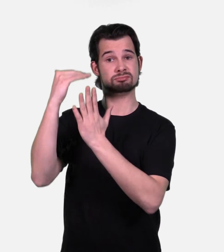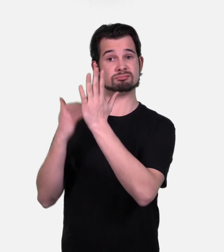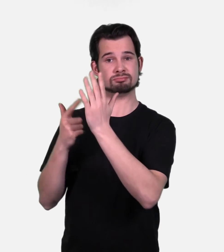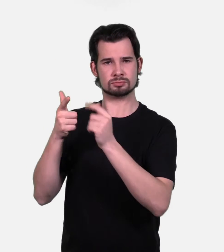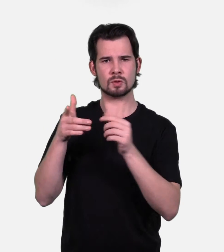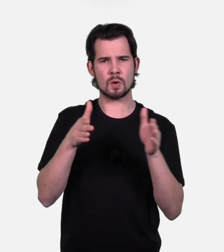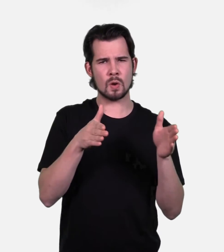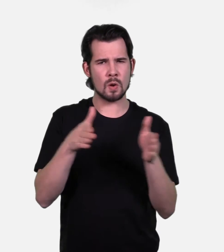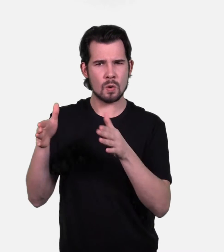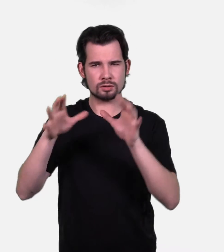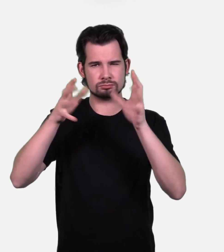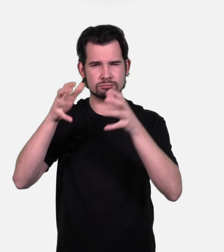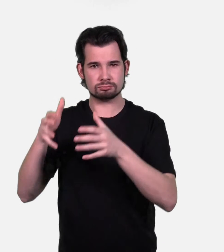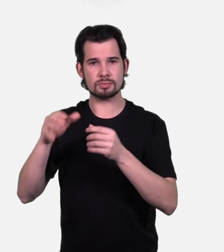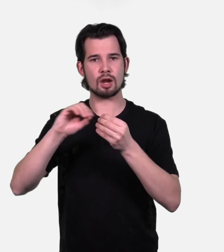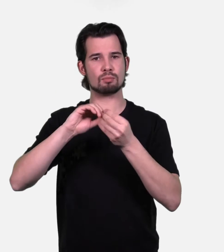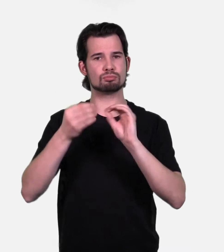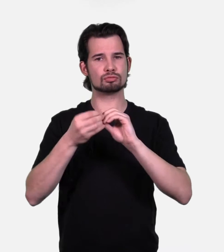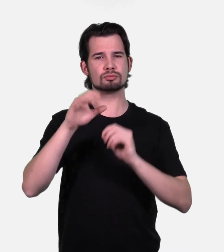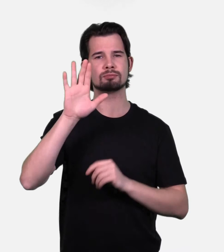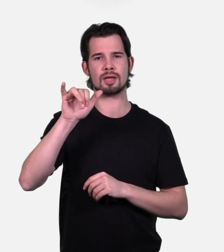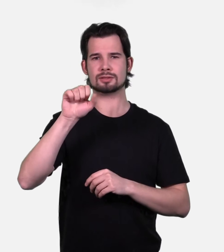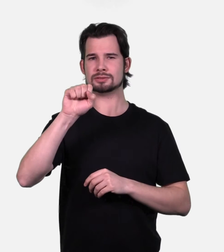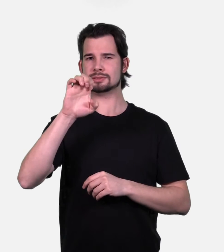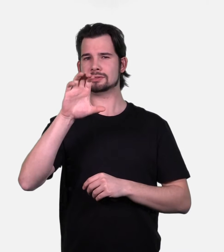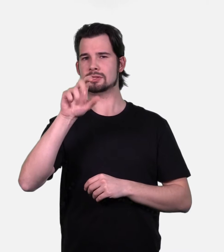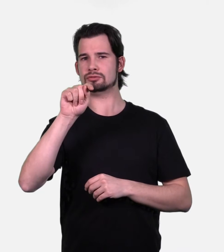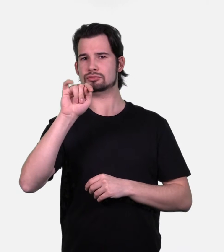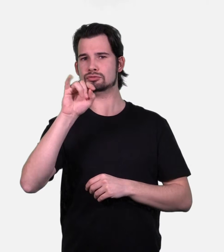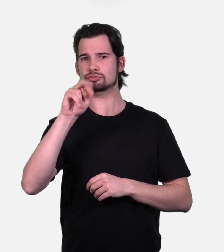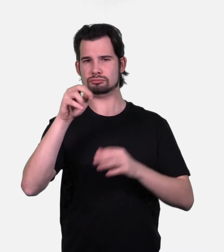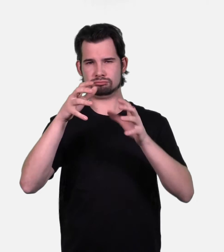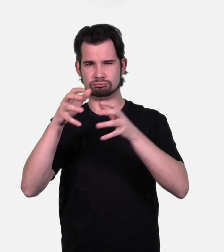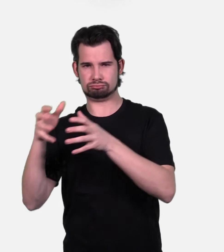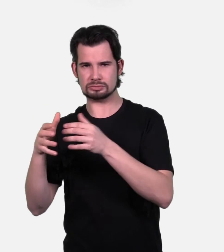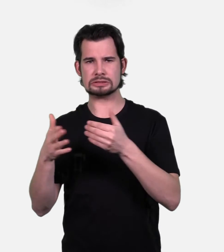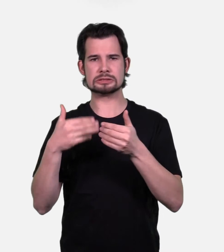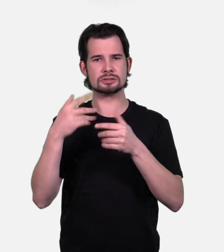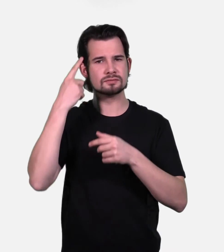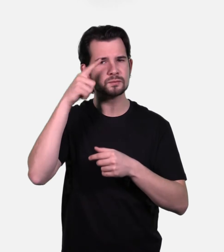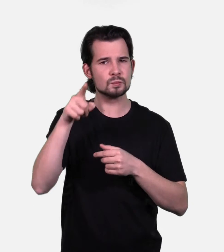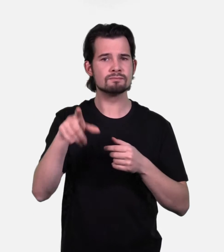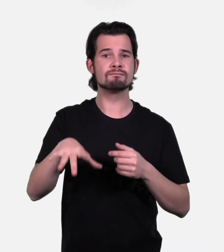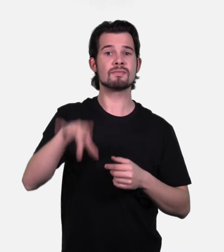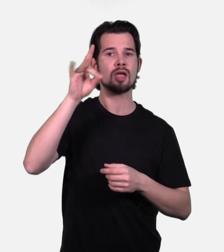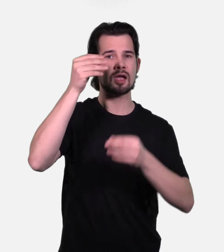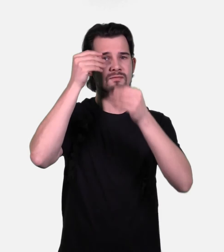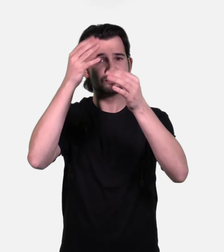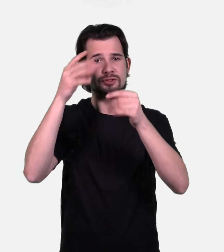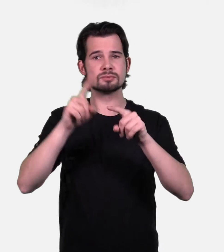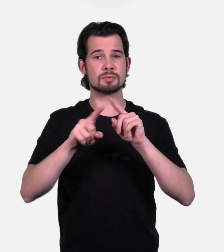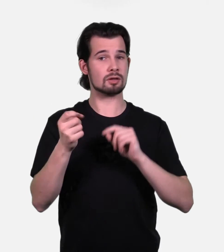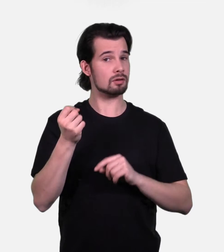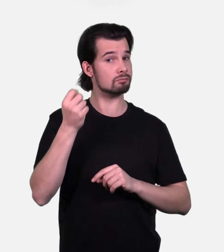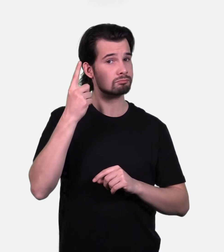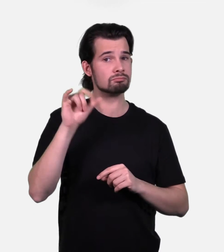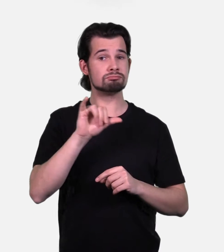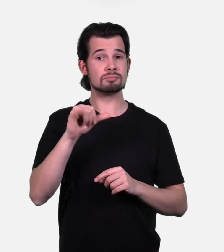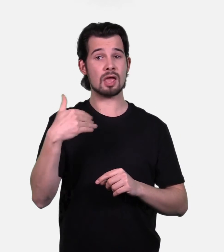and to make accessing the information easier, it also contains hyperlinks that allow easy navigation to related sections